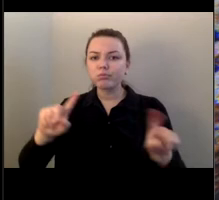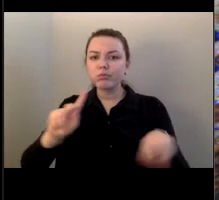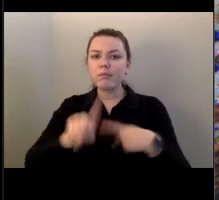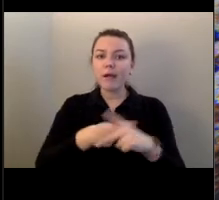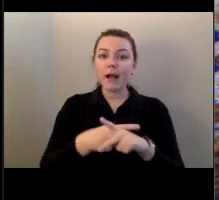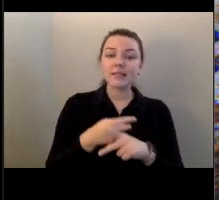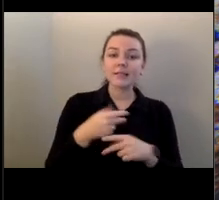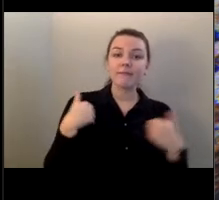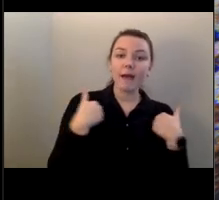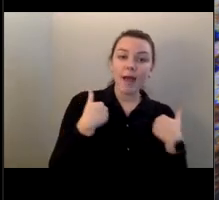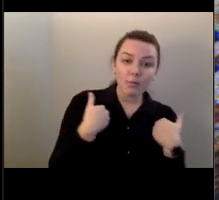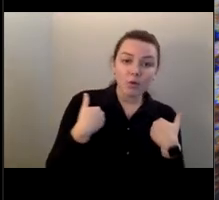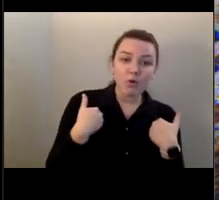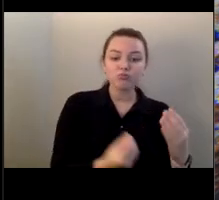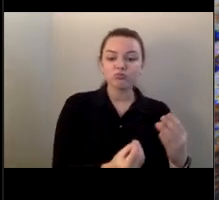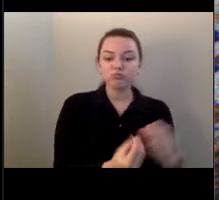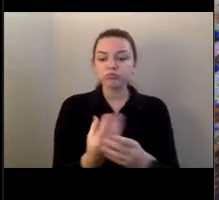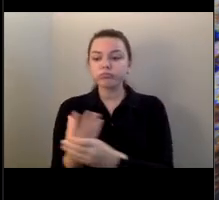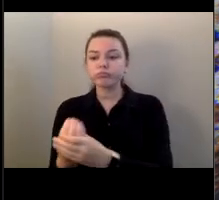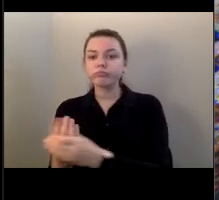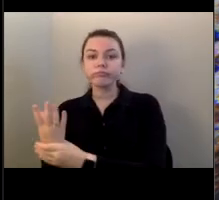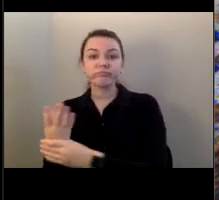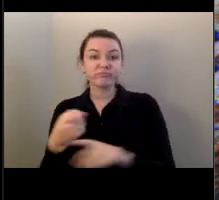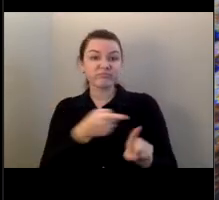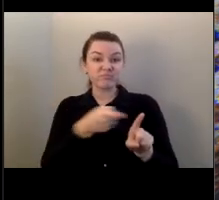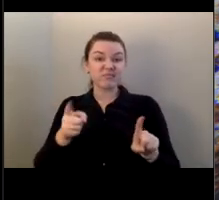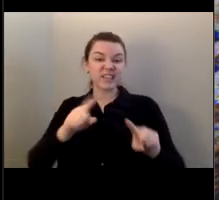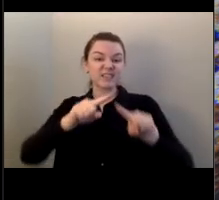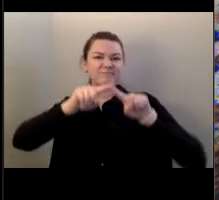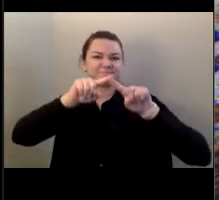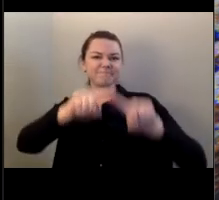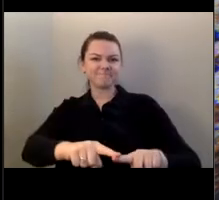And they rely on a healthy coral reef for their survival.